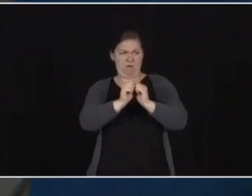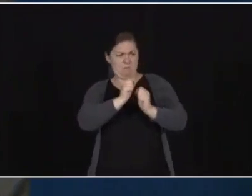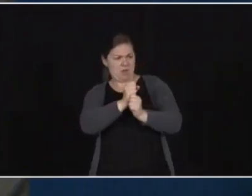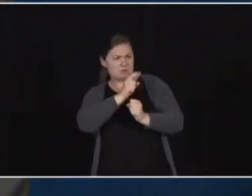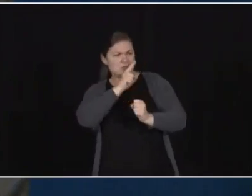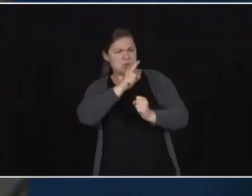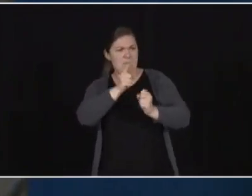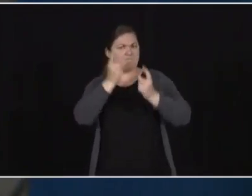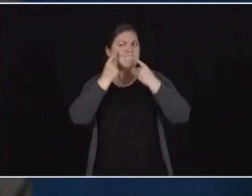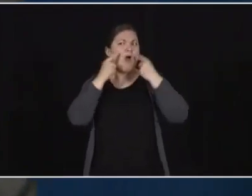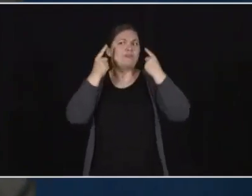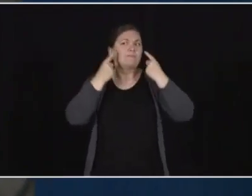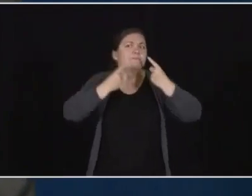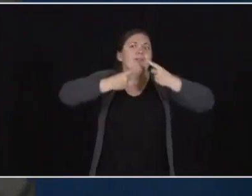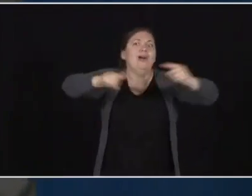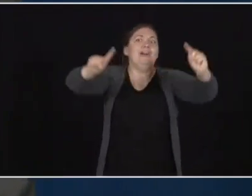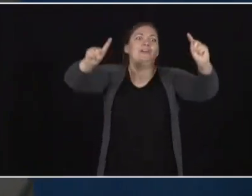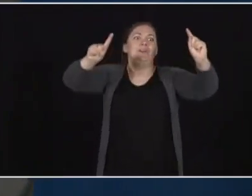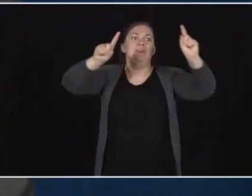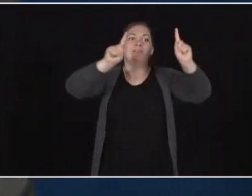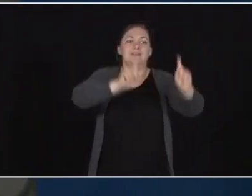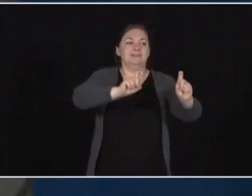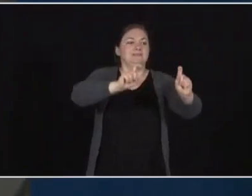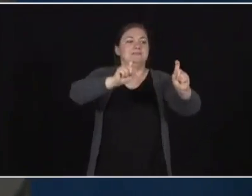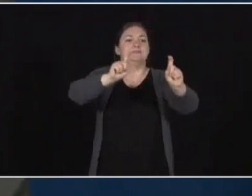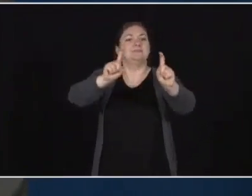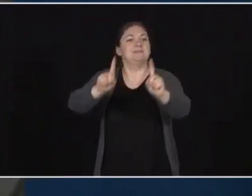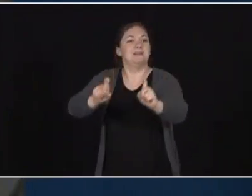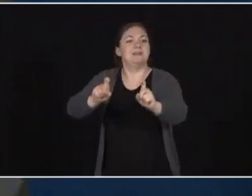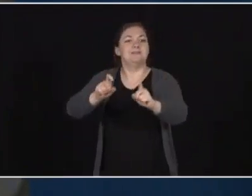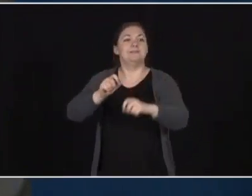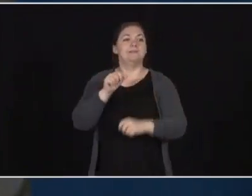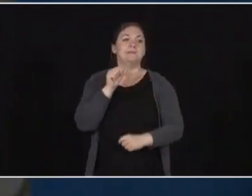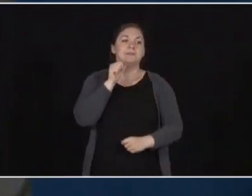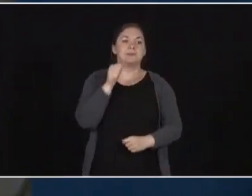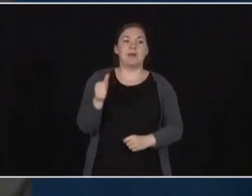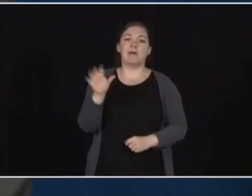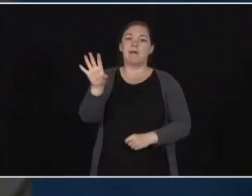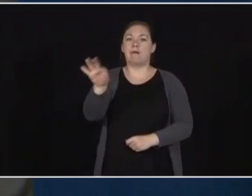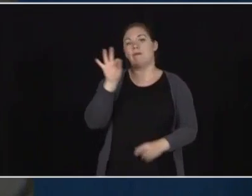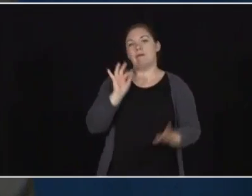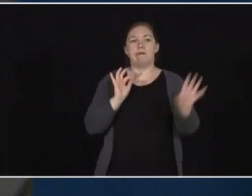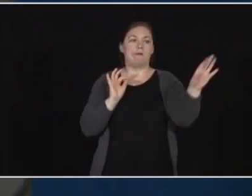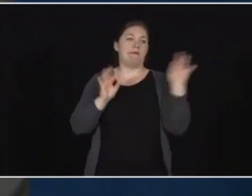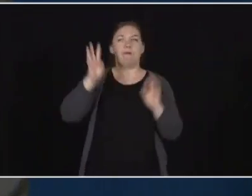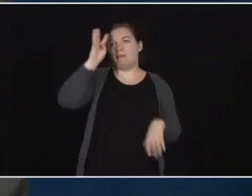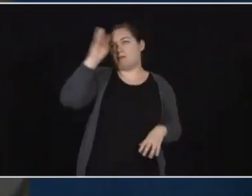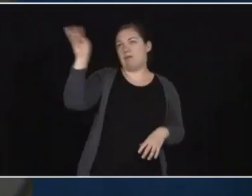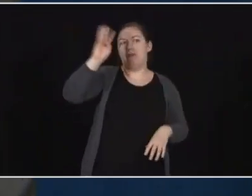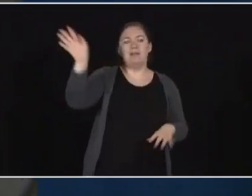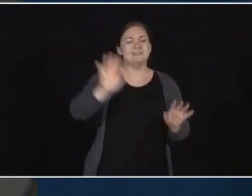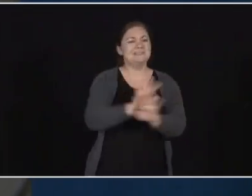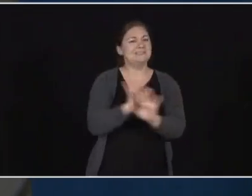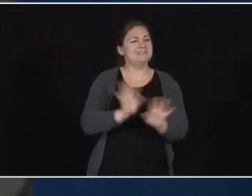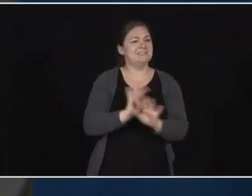on how we are going to ensure that we effectively sample which is a terrible term to use for people, but how we bring the appropriate number